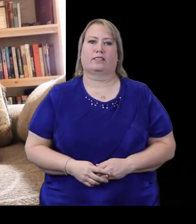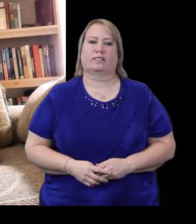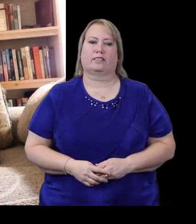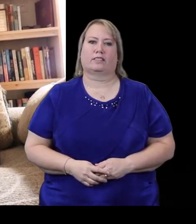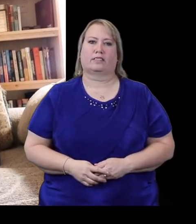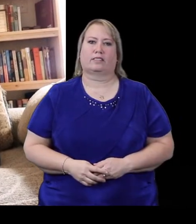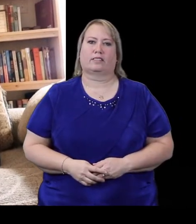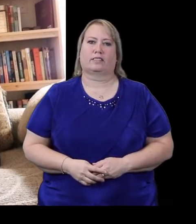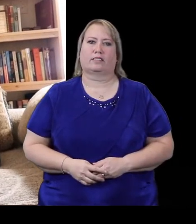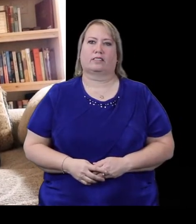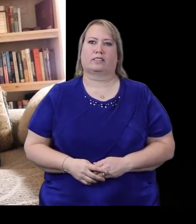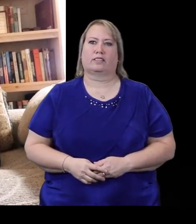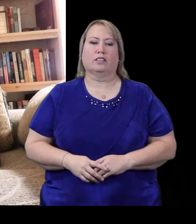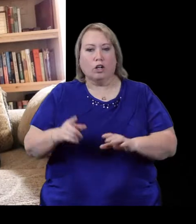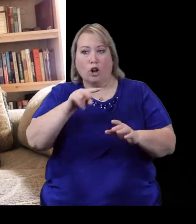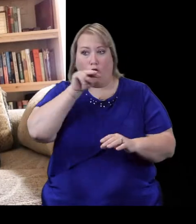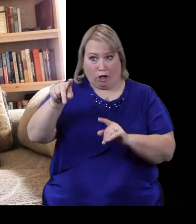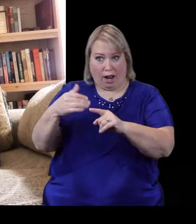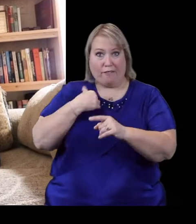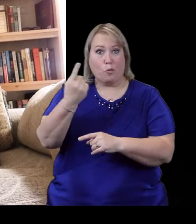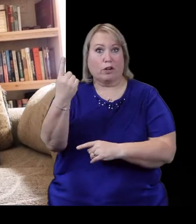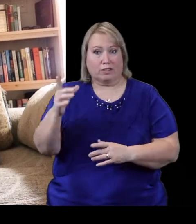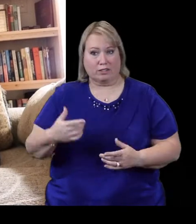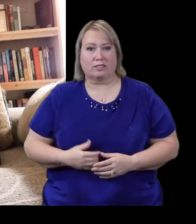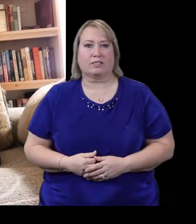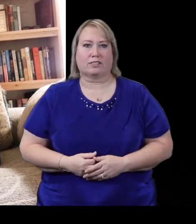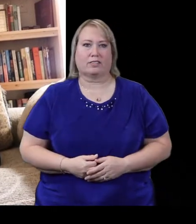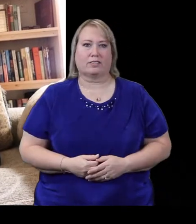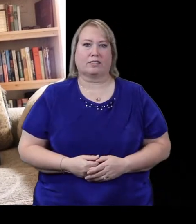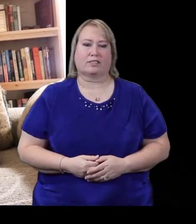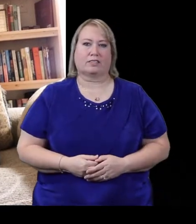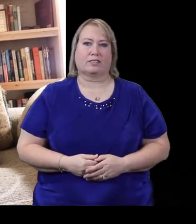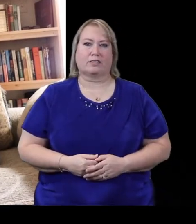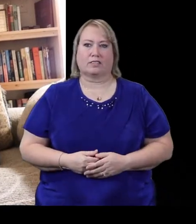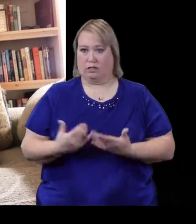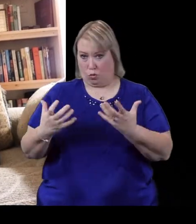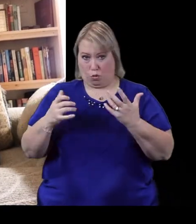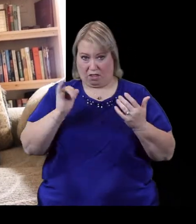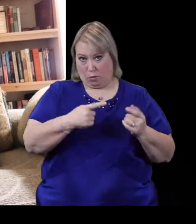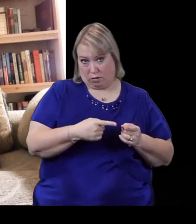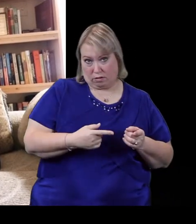Look Ms. Gwenn has one. Want to put this one on? Put it on.